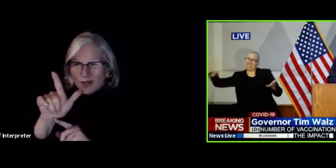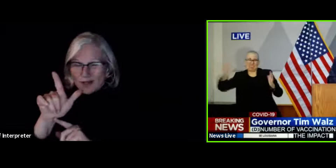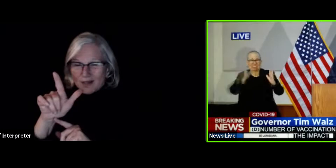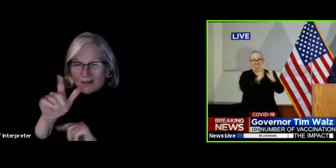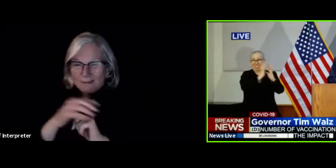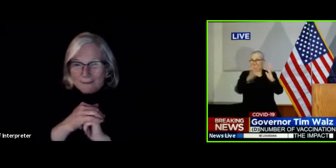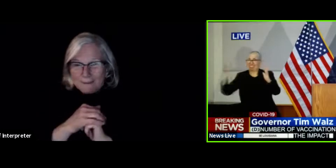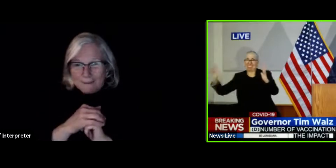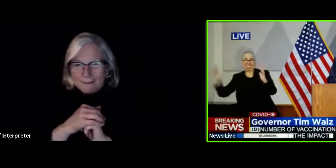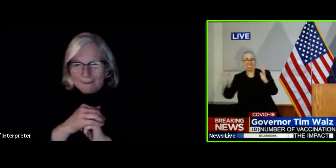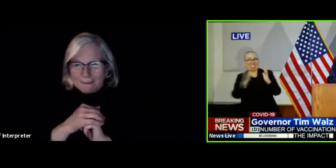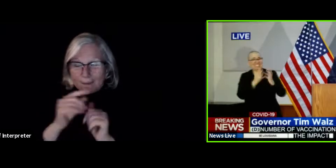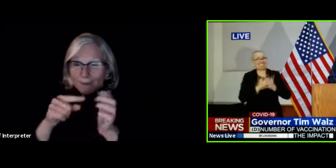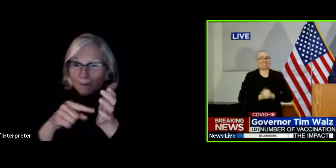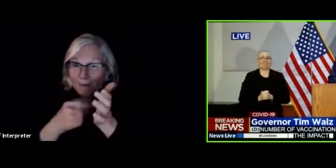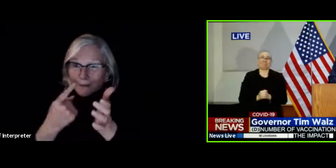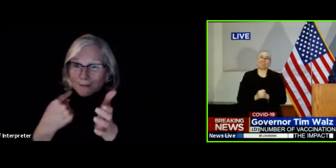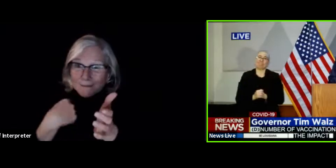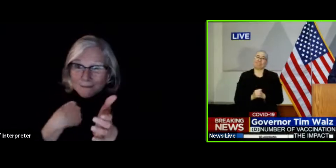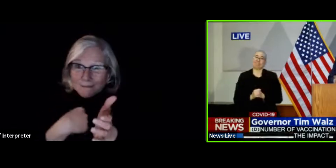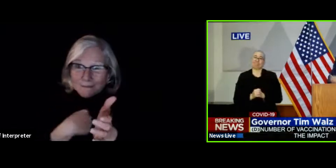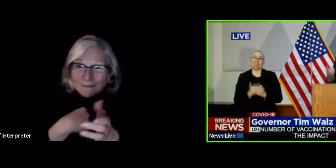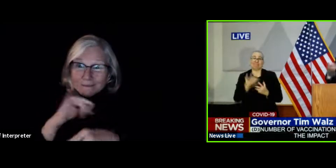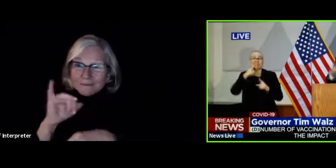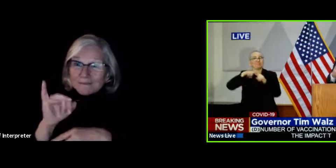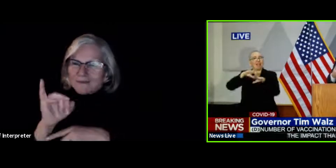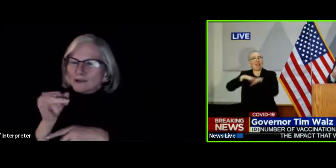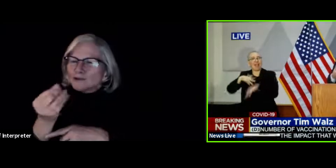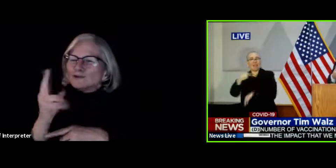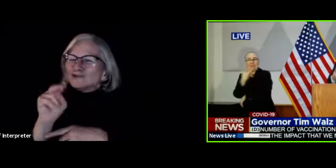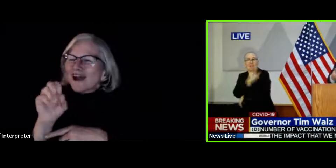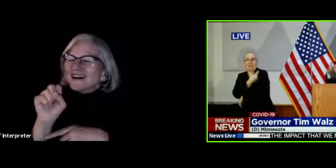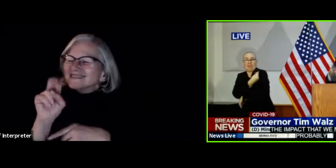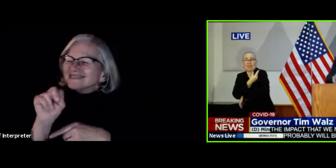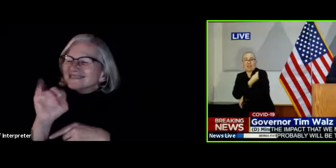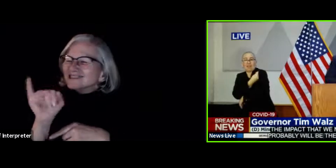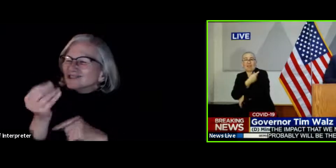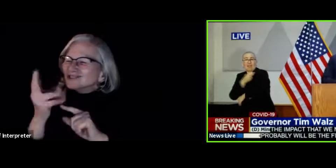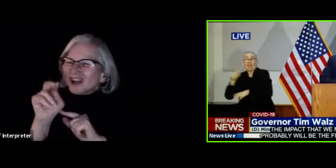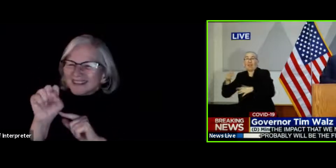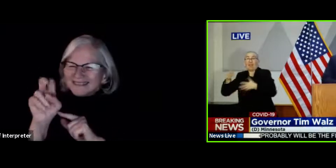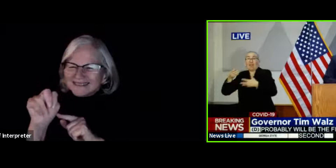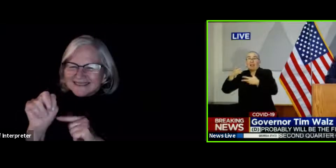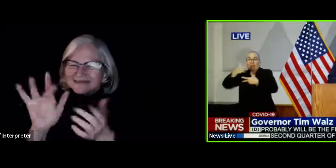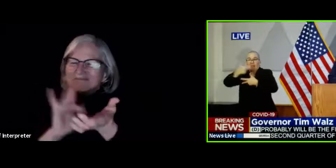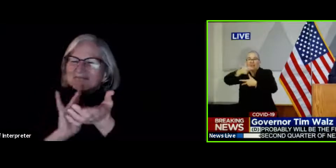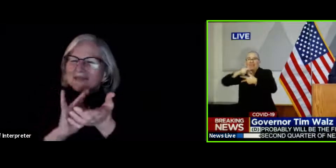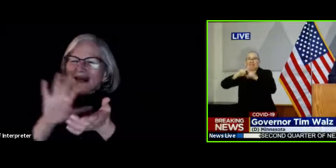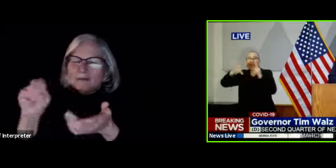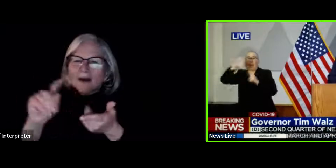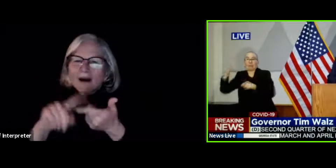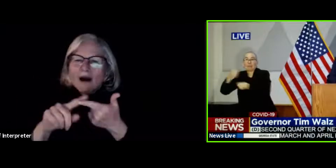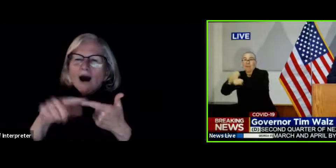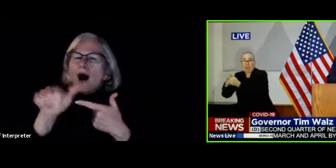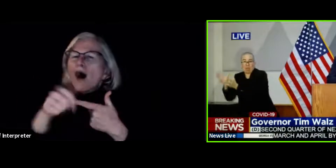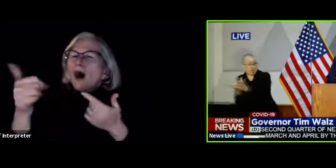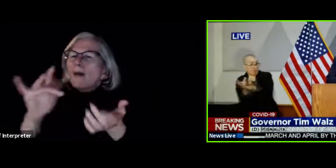IT'S JOHNSON AND JOHNSON OR SOME OF THE THESE OTHERS COME ON BOARDS BECAUSE THEN YOU DIDN'T HAVE THE SHORTAGE. IMREMINDS FOLKS AGAIN, WHAT'S DIFFERENT THIS TIME